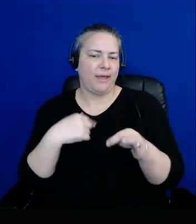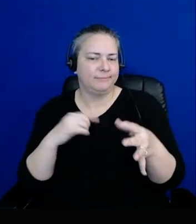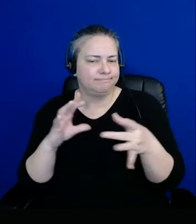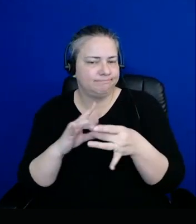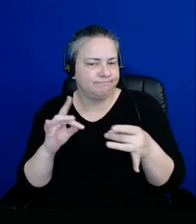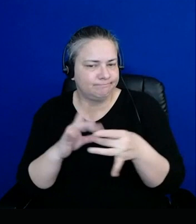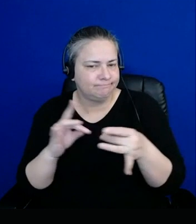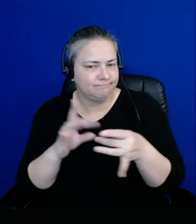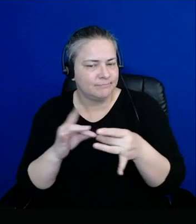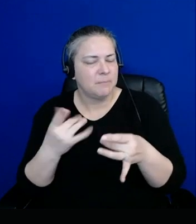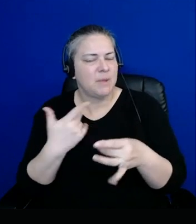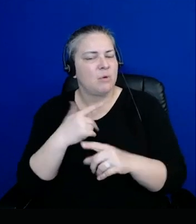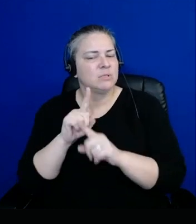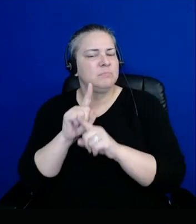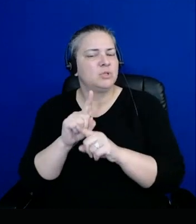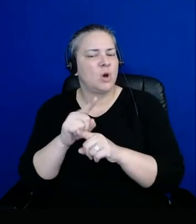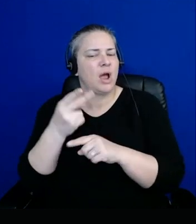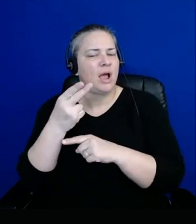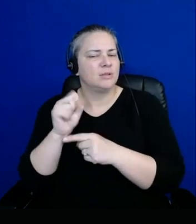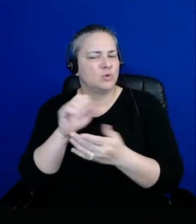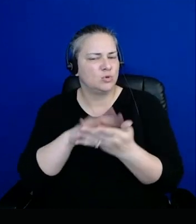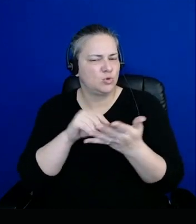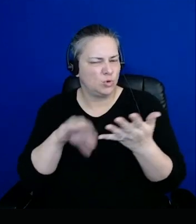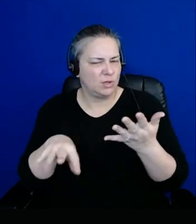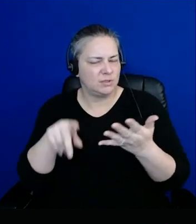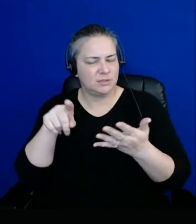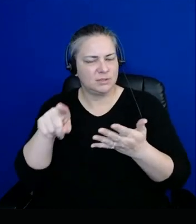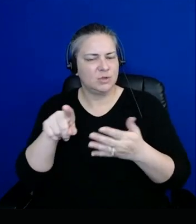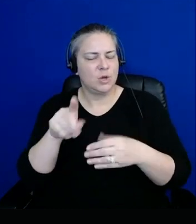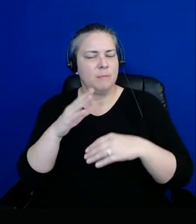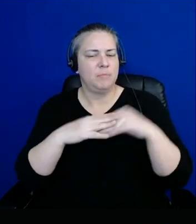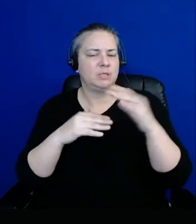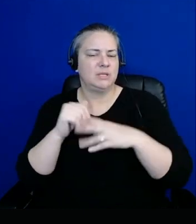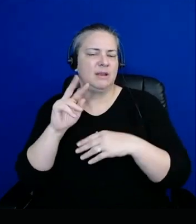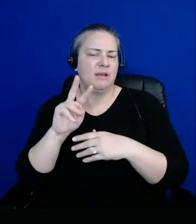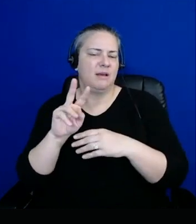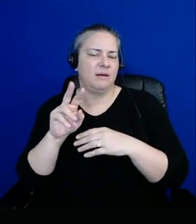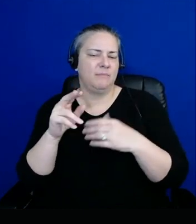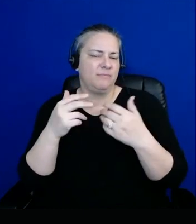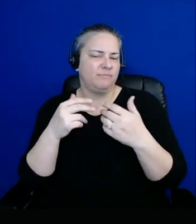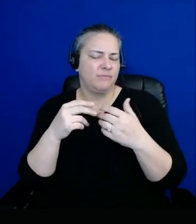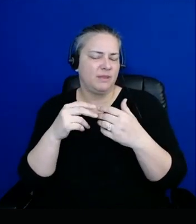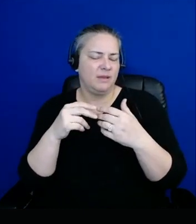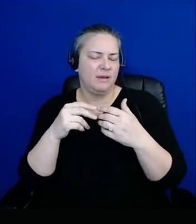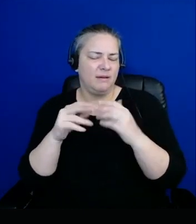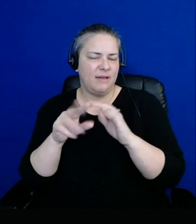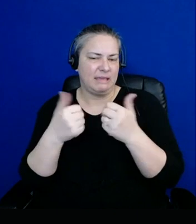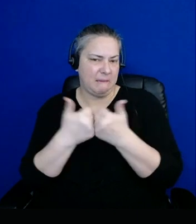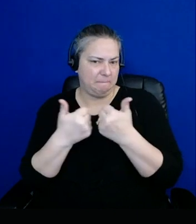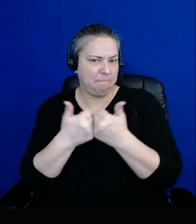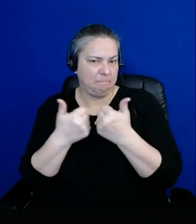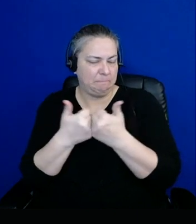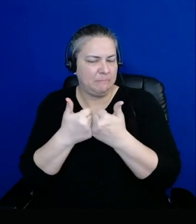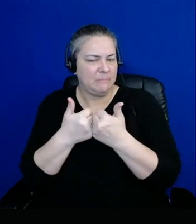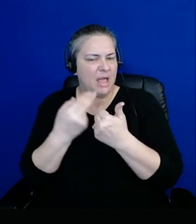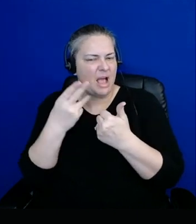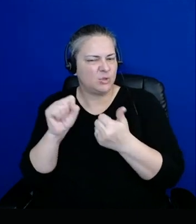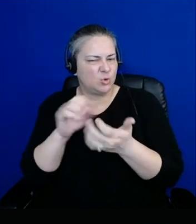who are working in a computer science class and building a video game. And this team of three built a really amazing retro